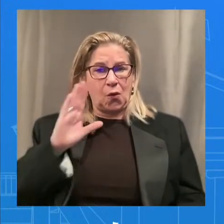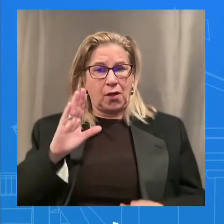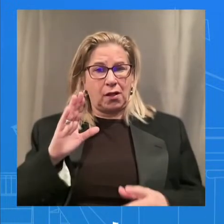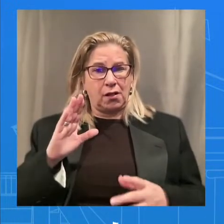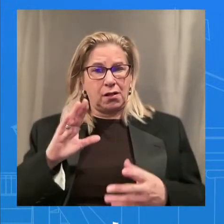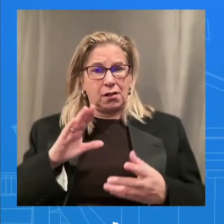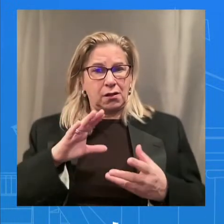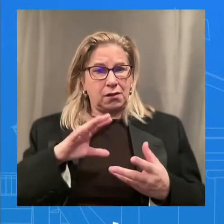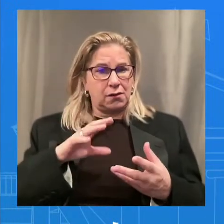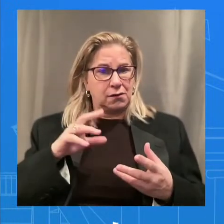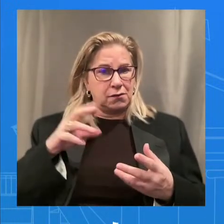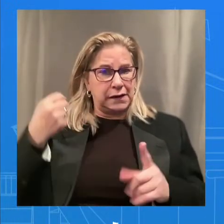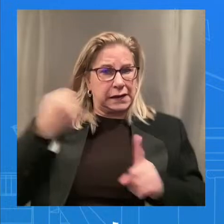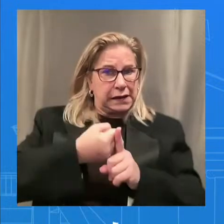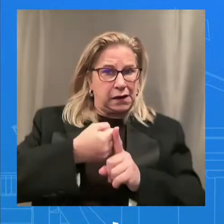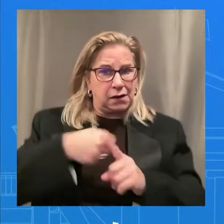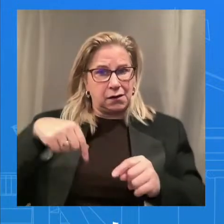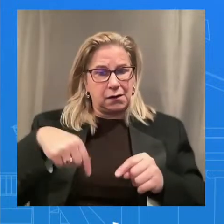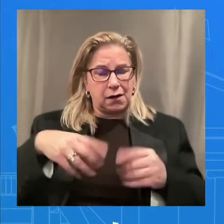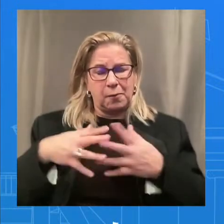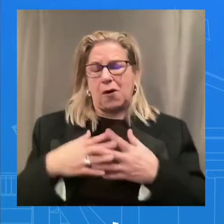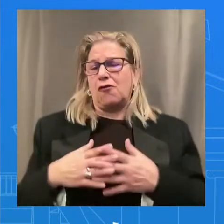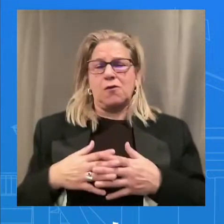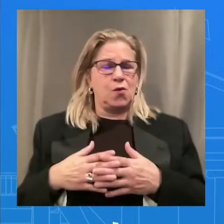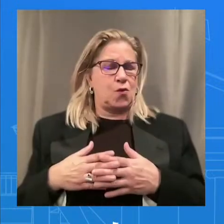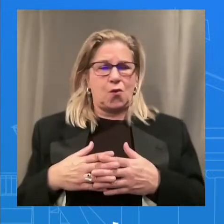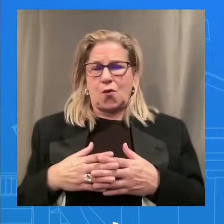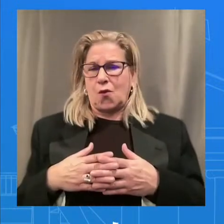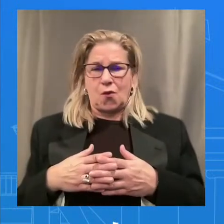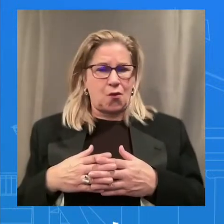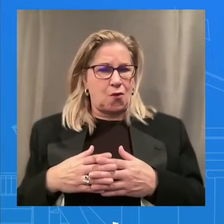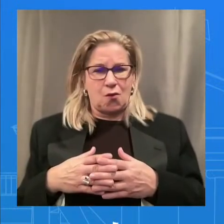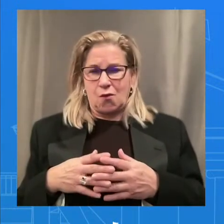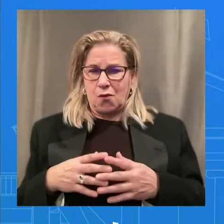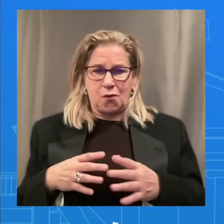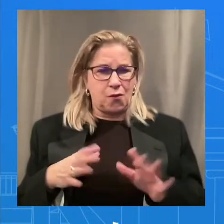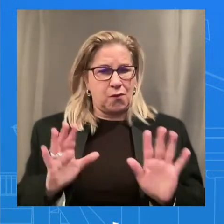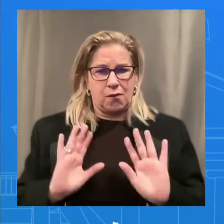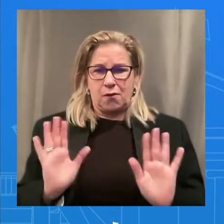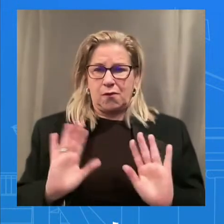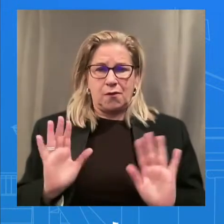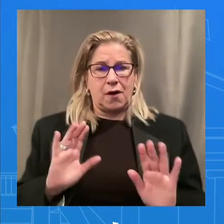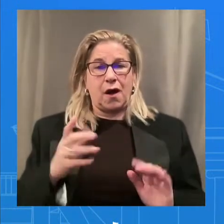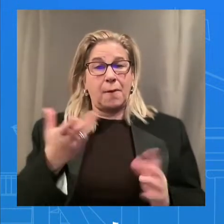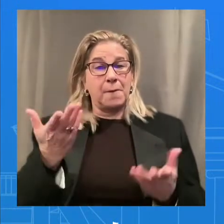including the kind of homegrown violent extremism that we saw on display in New Orleans in January.